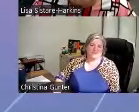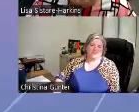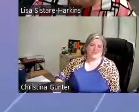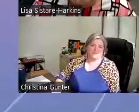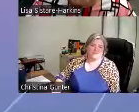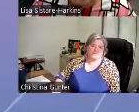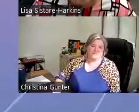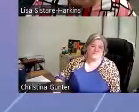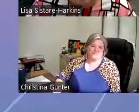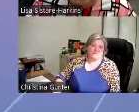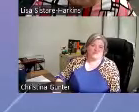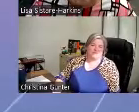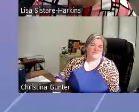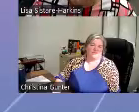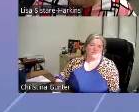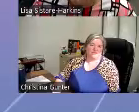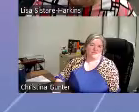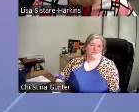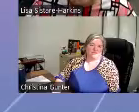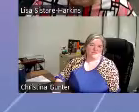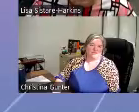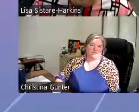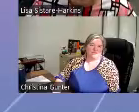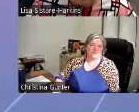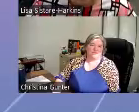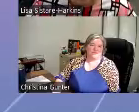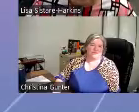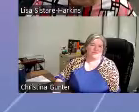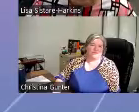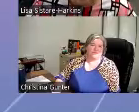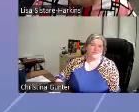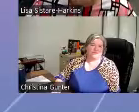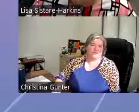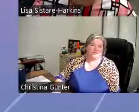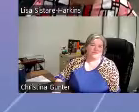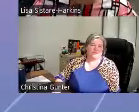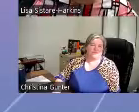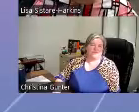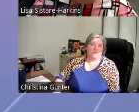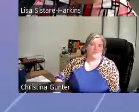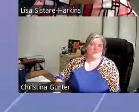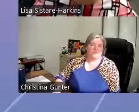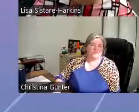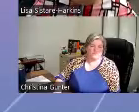and I just felt like after-- I felt like there was a lot of good communication.